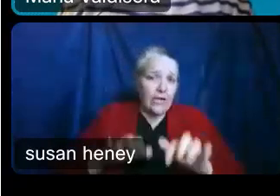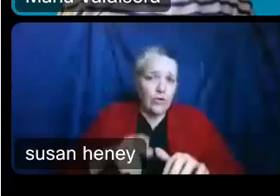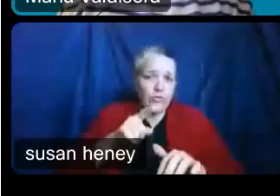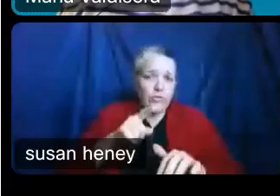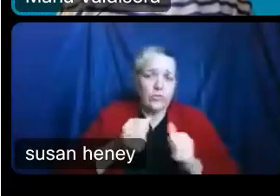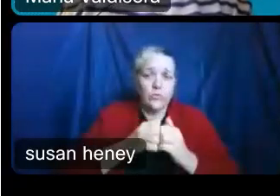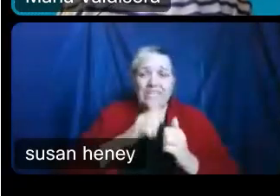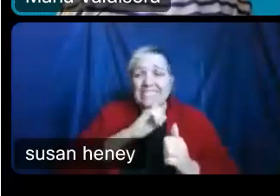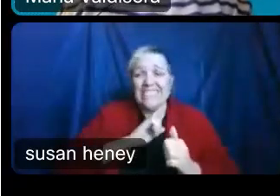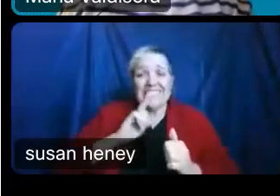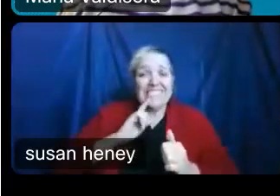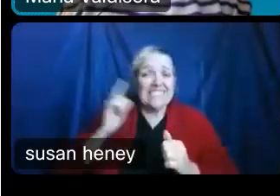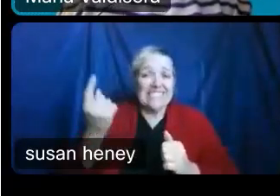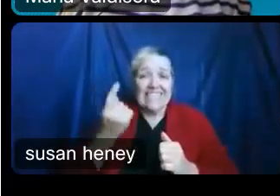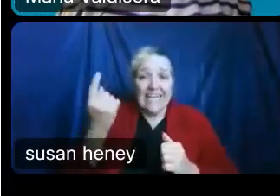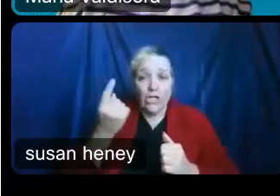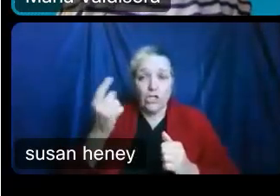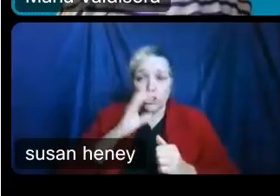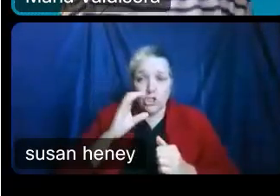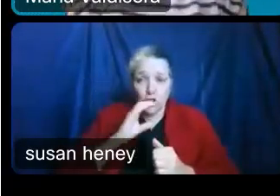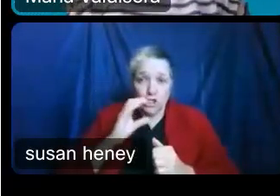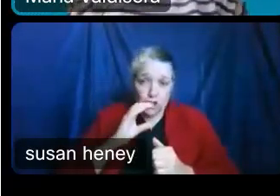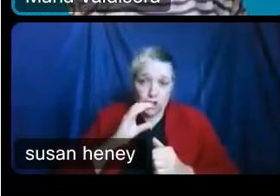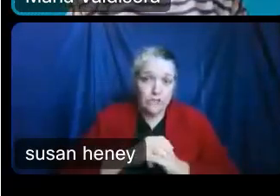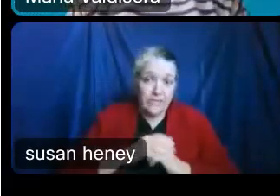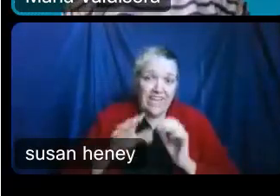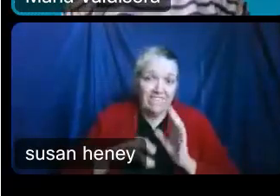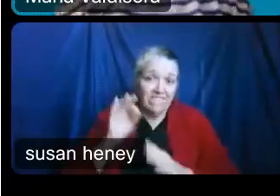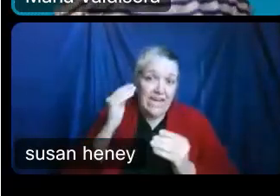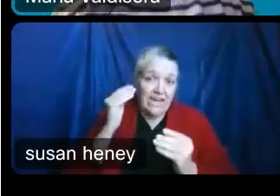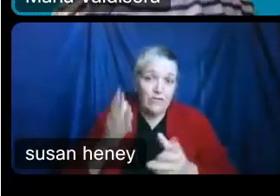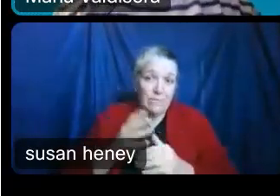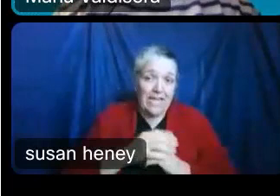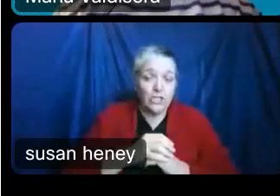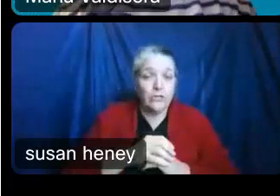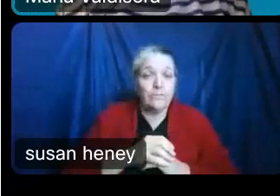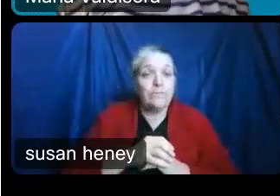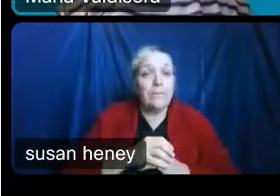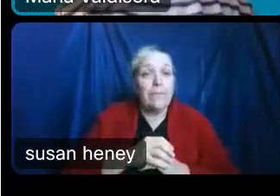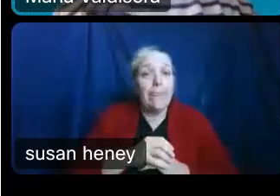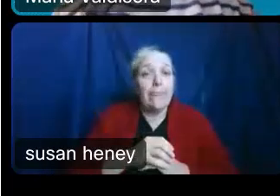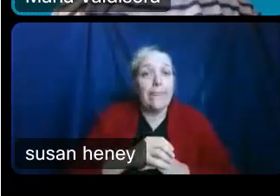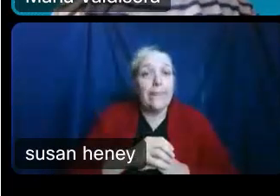and you'll be able to pull up some data. So, our first example is looking at just that.